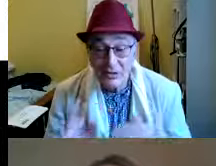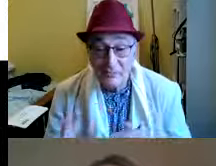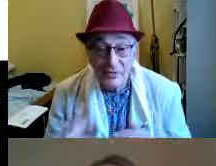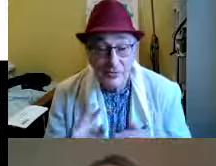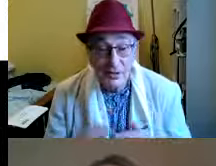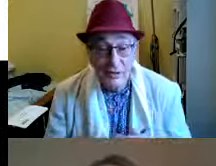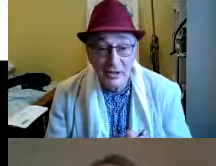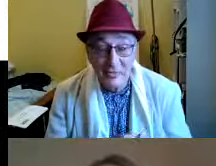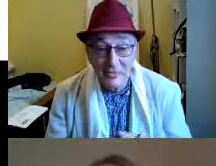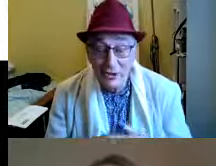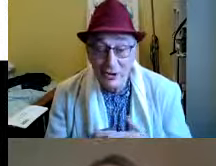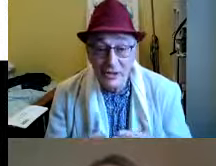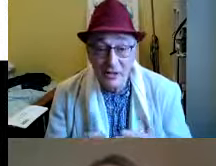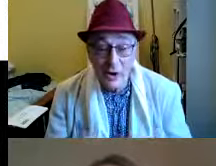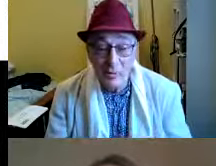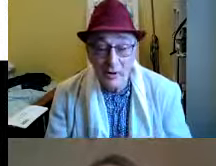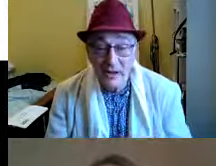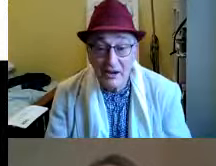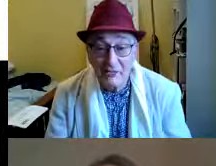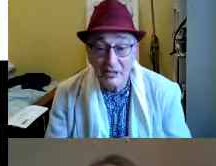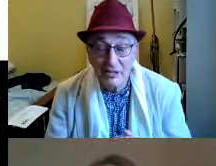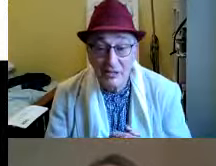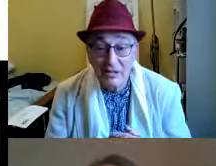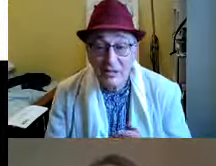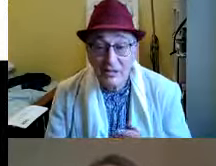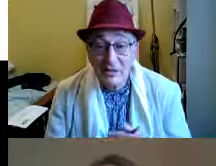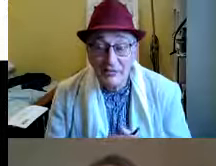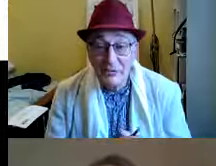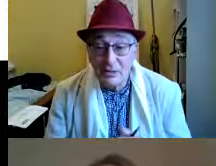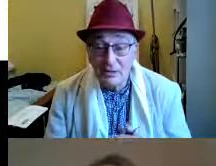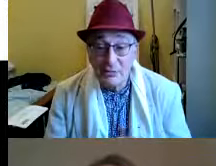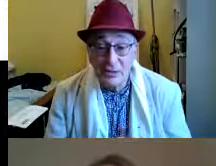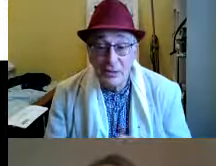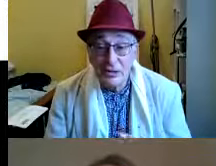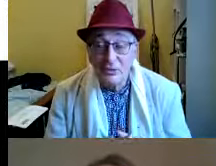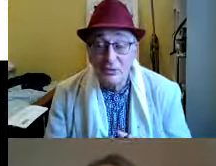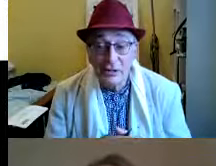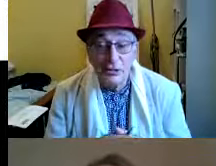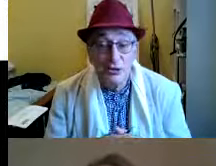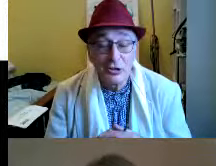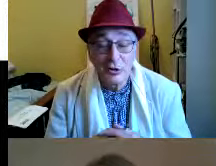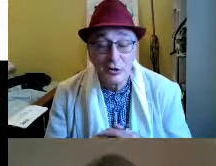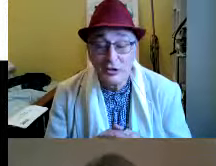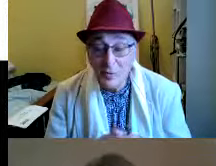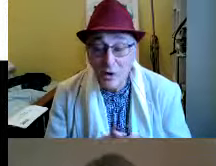separate film and they'll be shown in the wayward galleries from september 2022 so in some ways